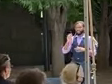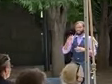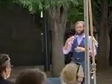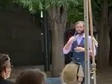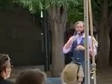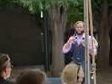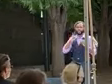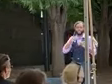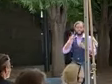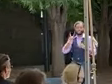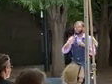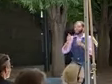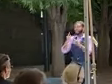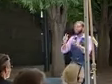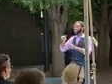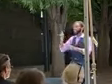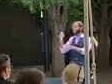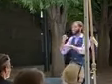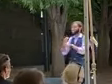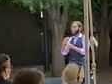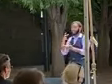Everyone else got a parking pass except for Senator Duckworth.